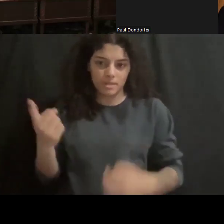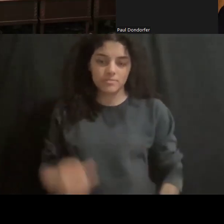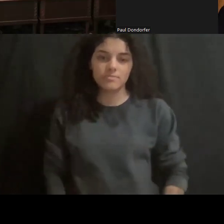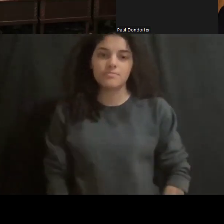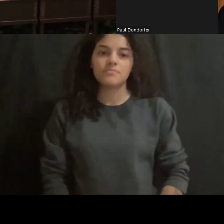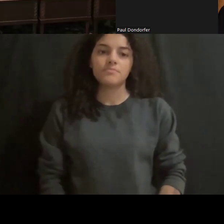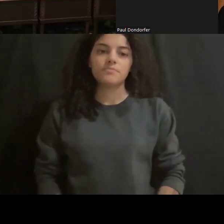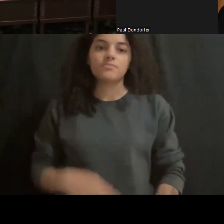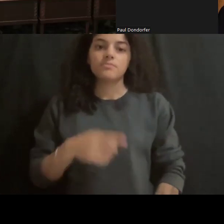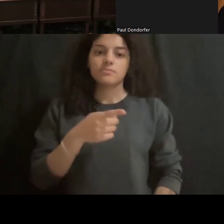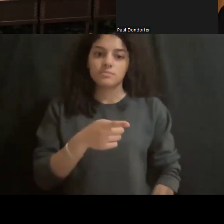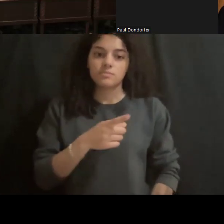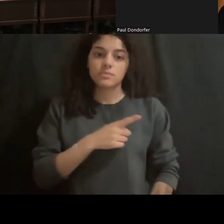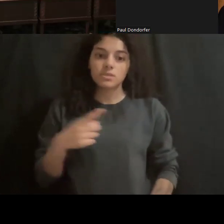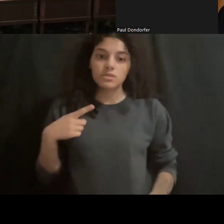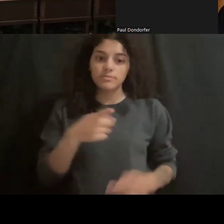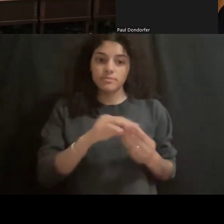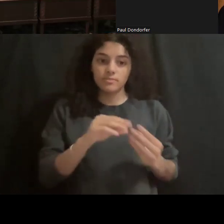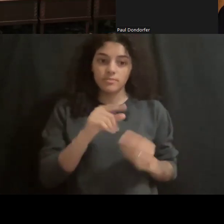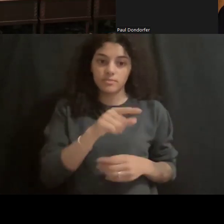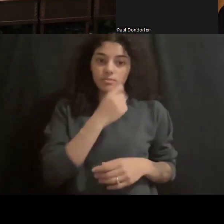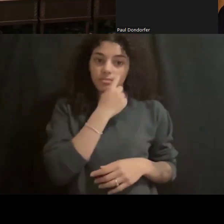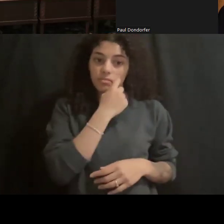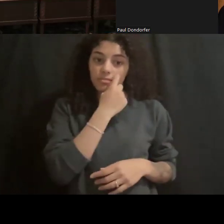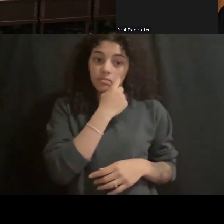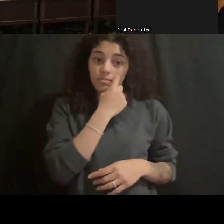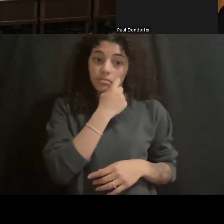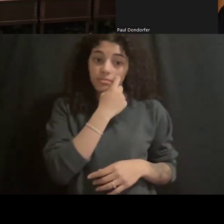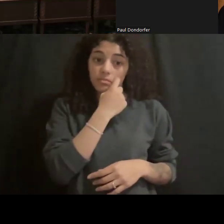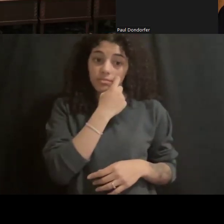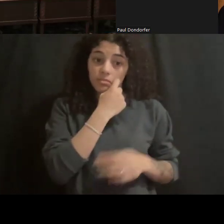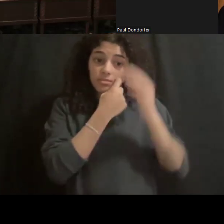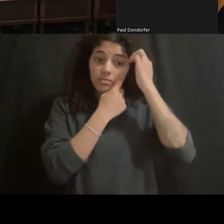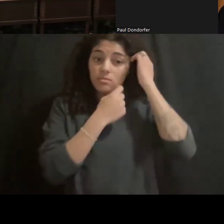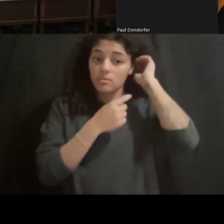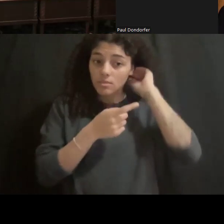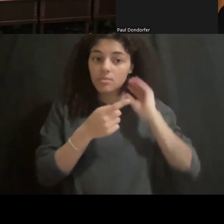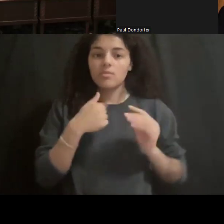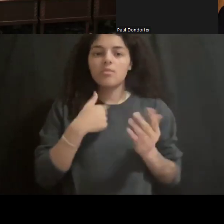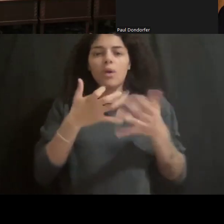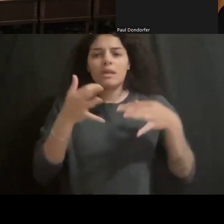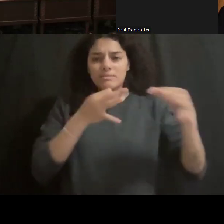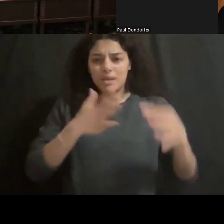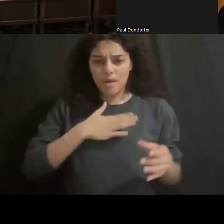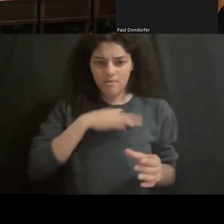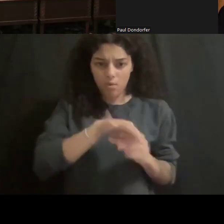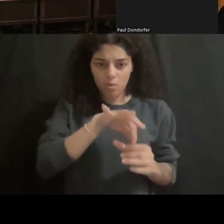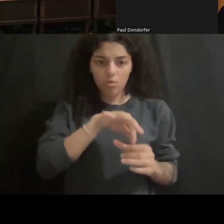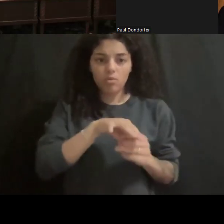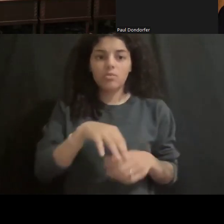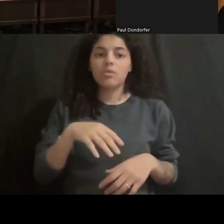urgency provision in the charter is certainly important and and in this case I certainly don't